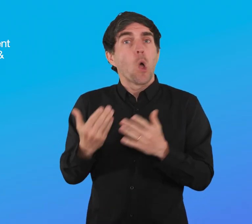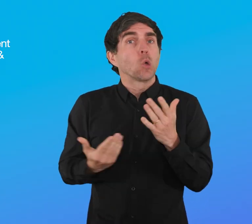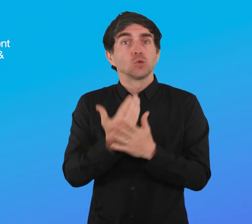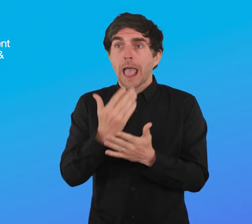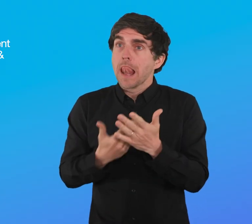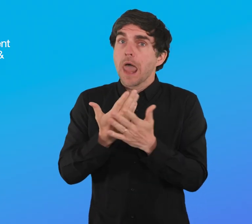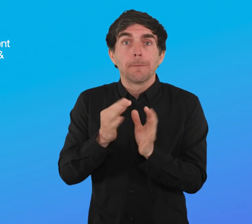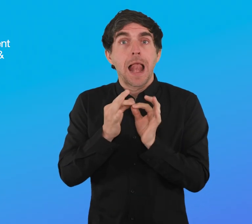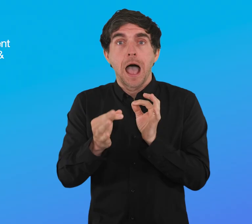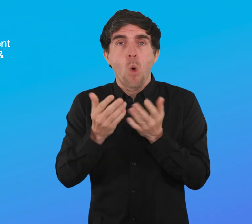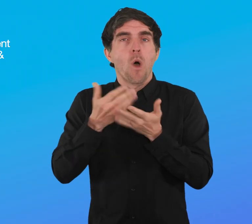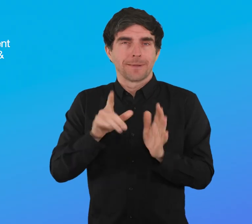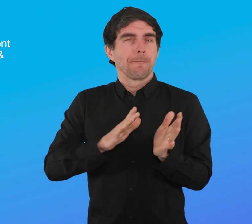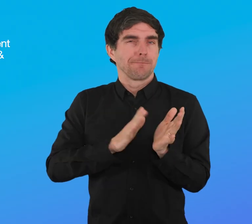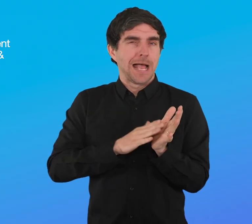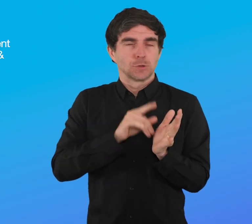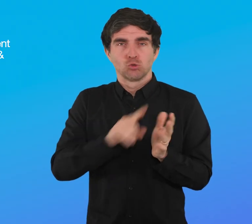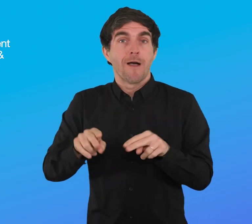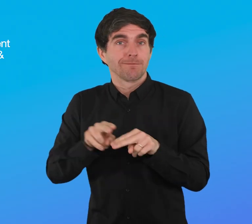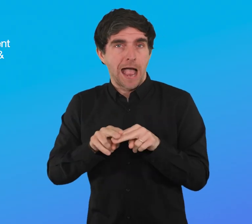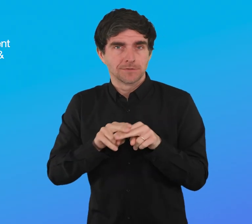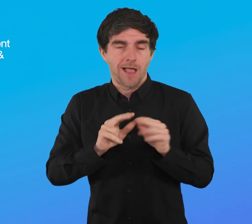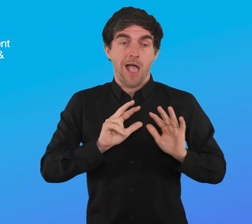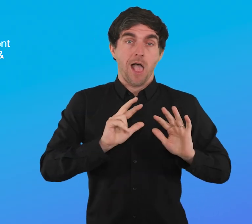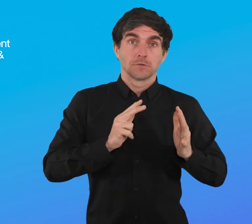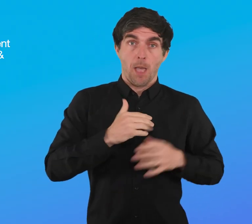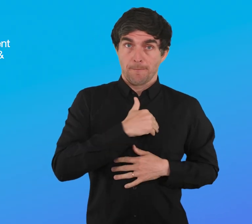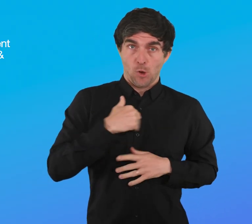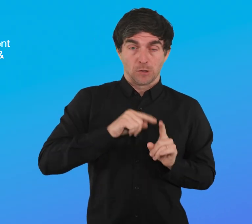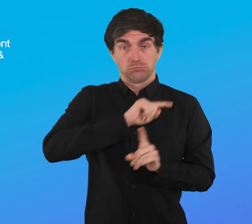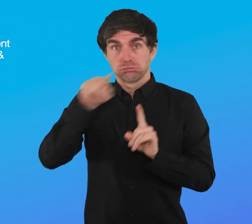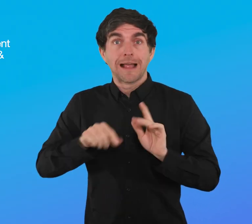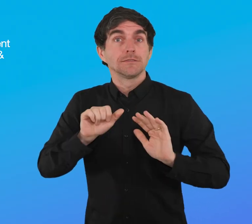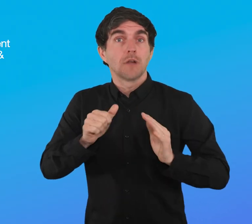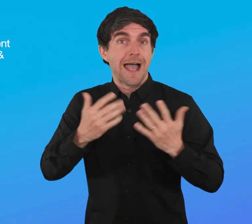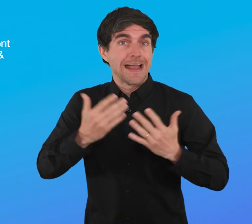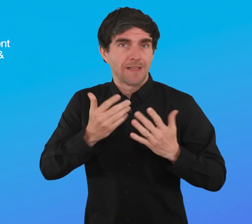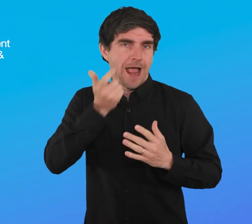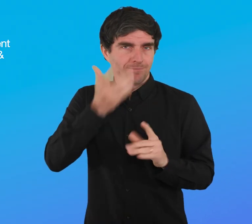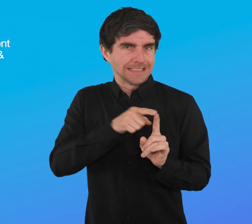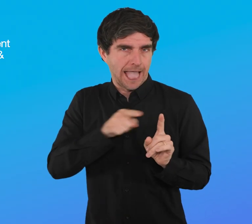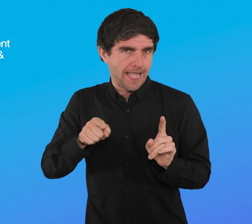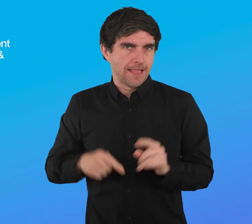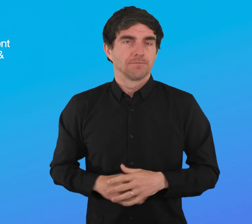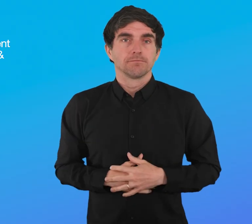The New Claim line is open Monday to Friday, 8am to 6pm.